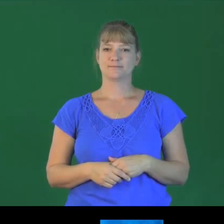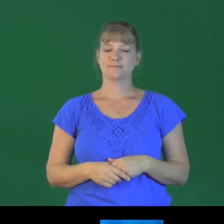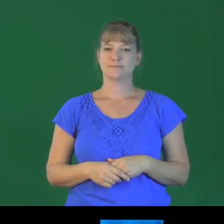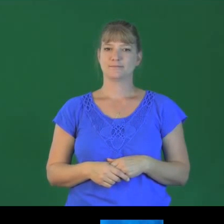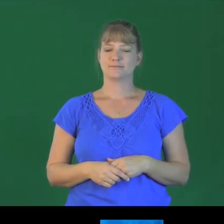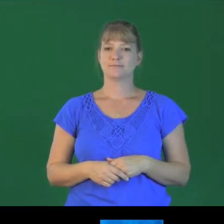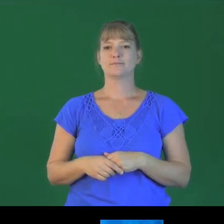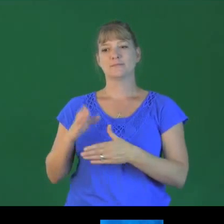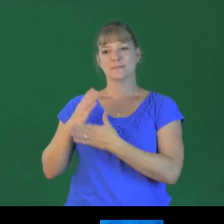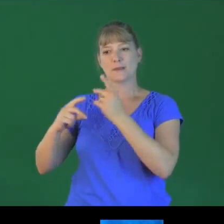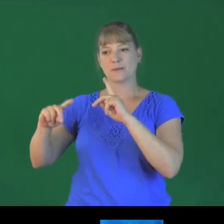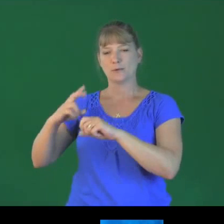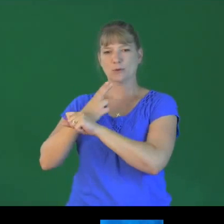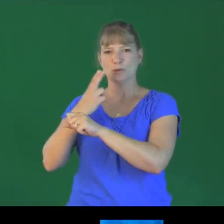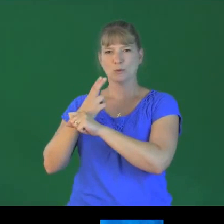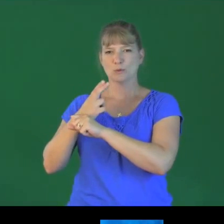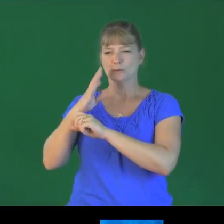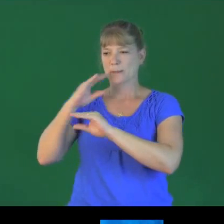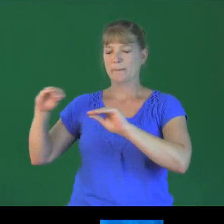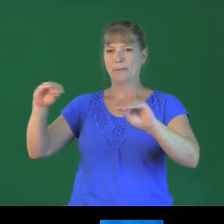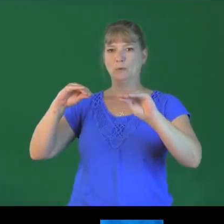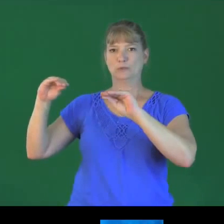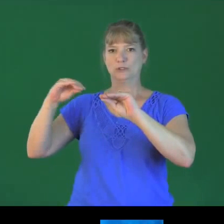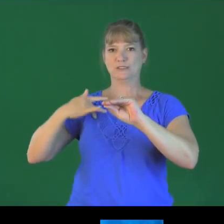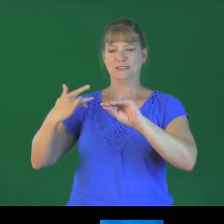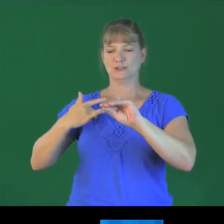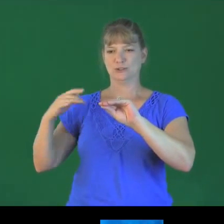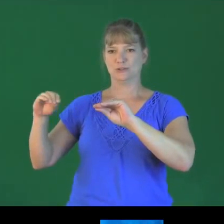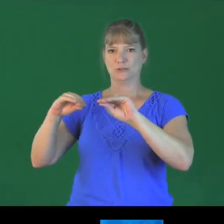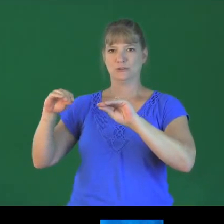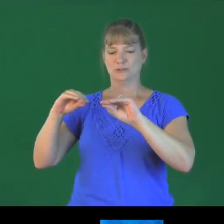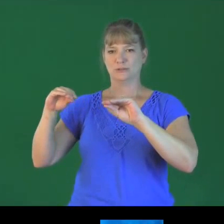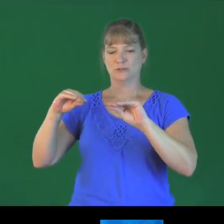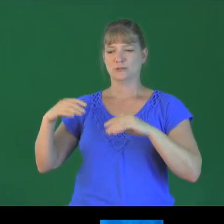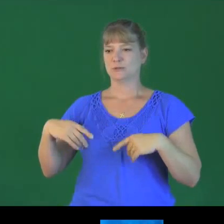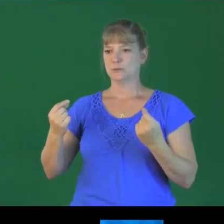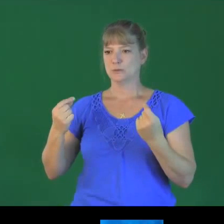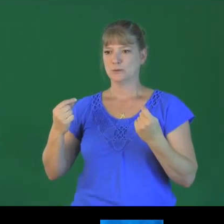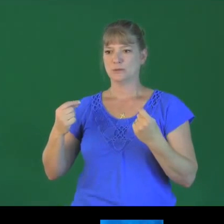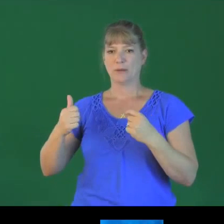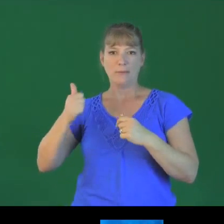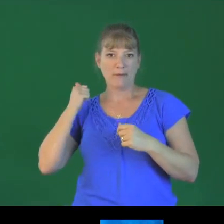Some people use motion sensors. They might place them in the backyard,